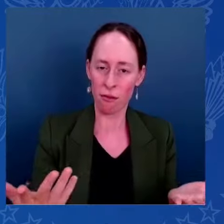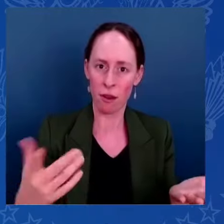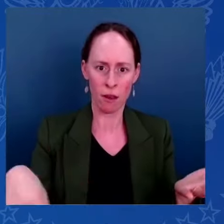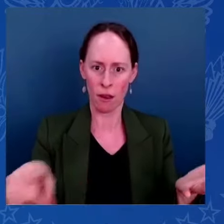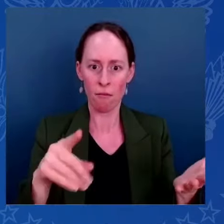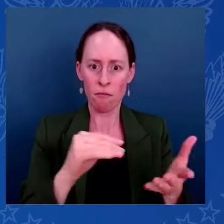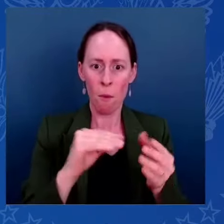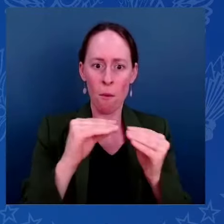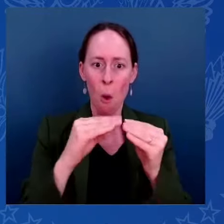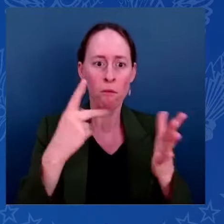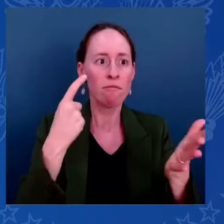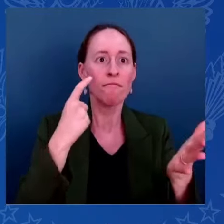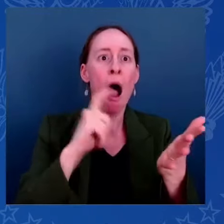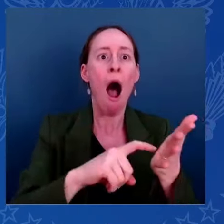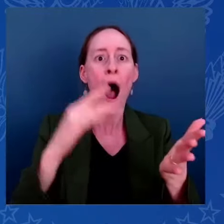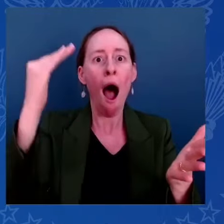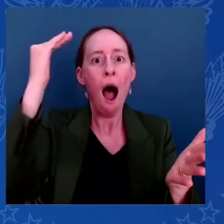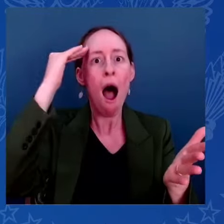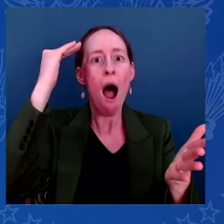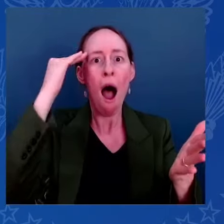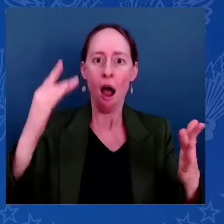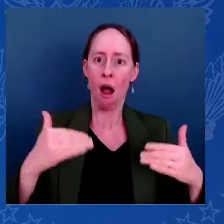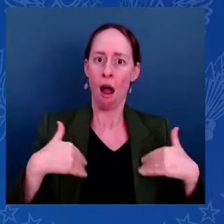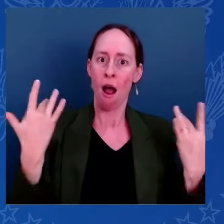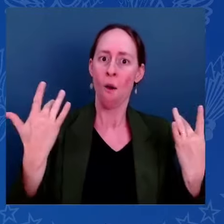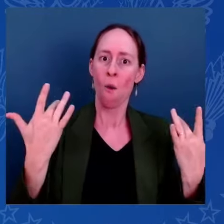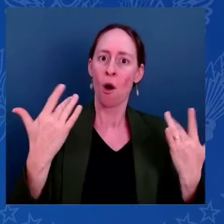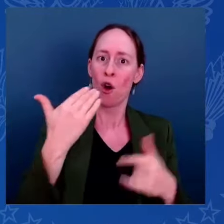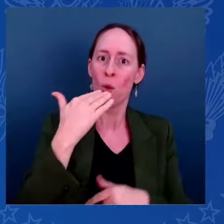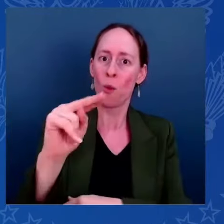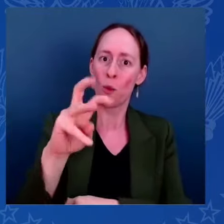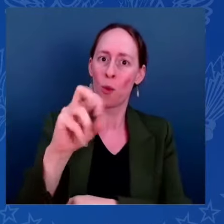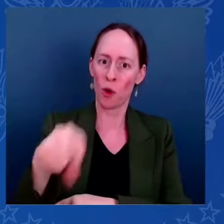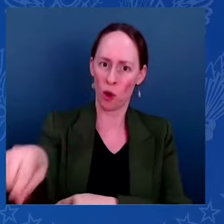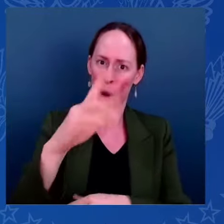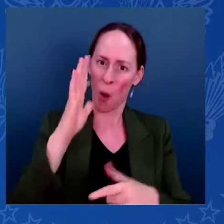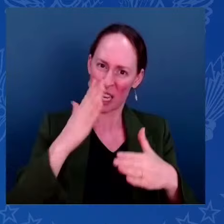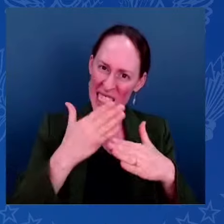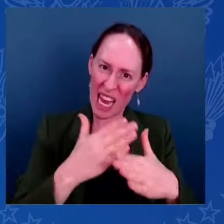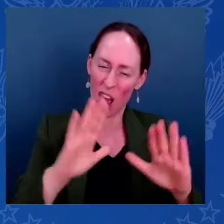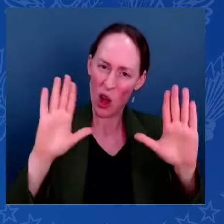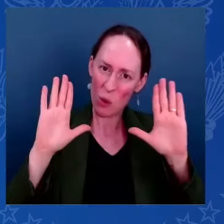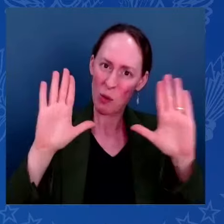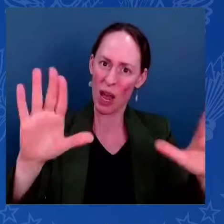that they're doing here at Tulane. And that will give people at home, people that read the newspapers online --